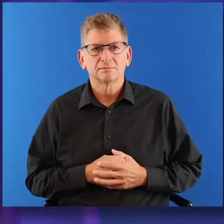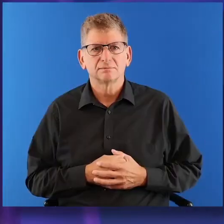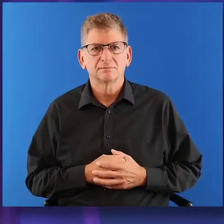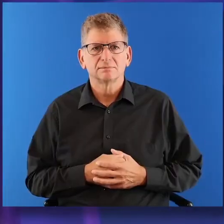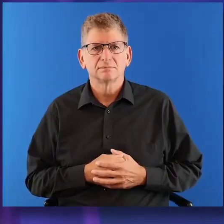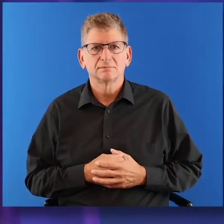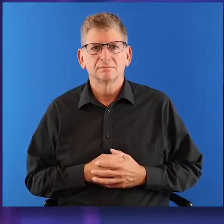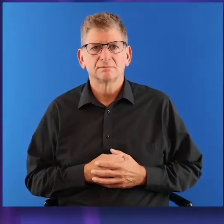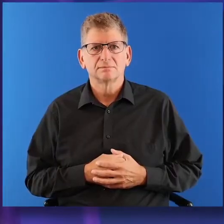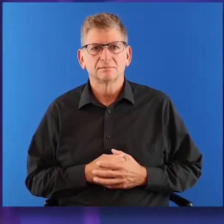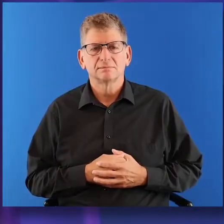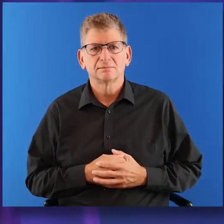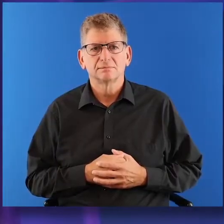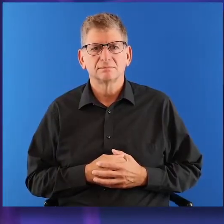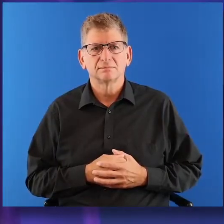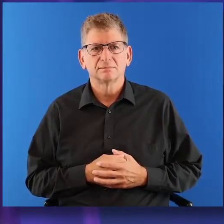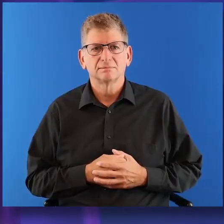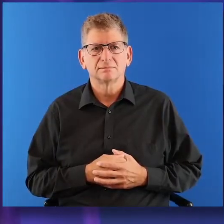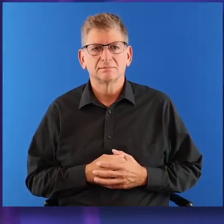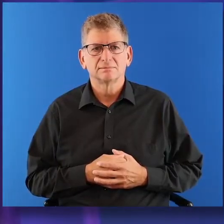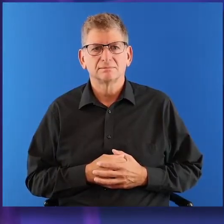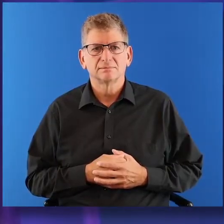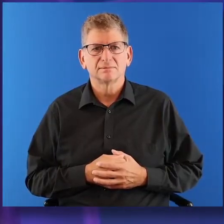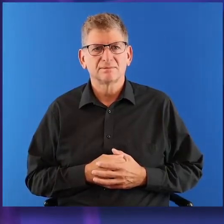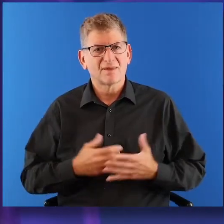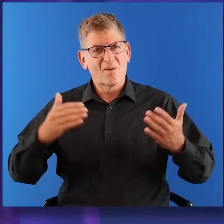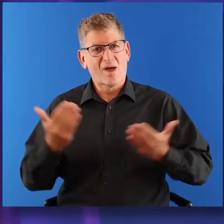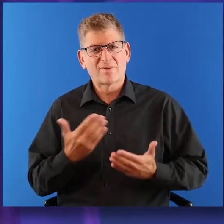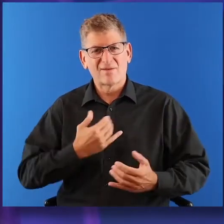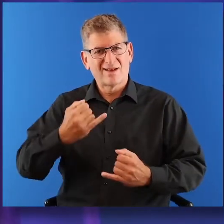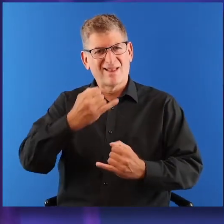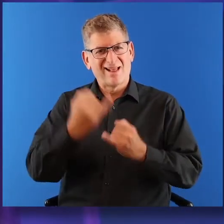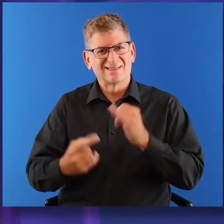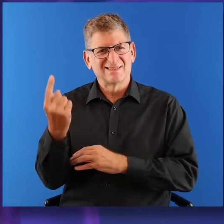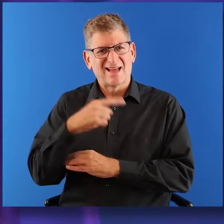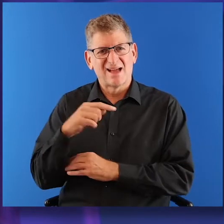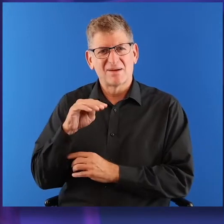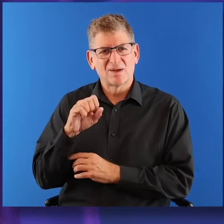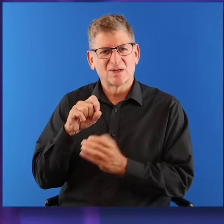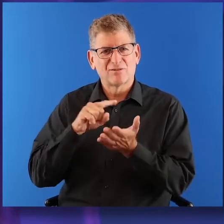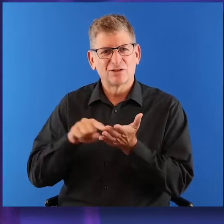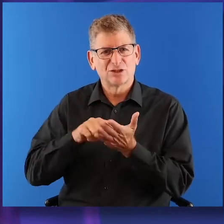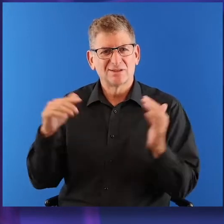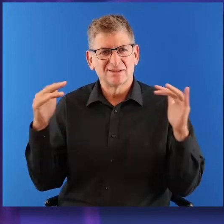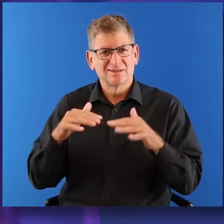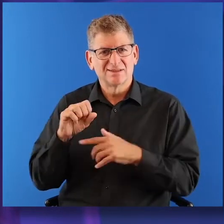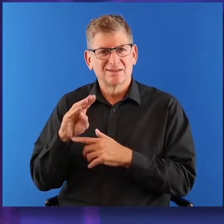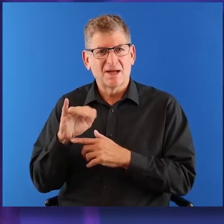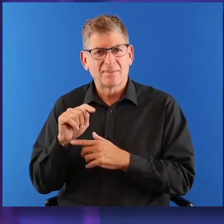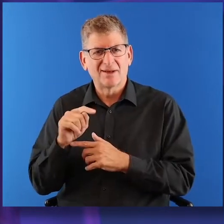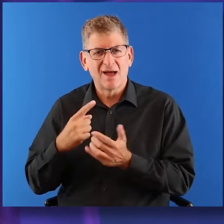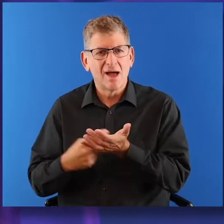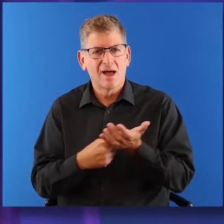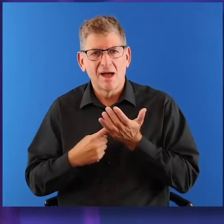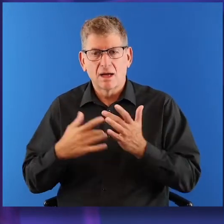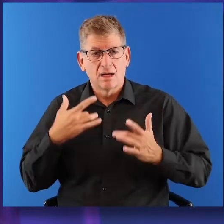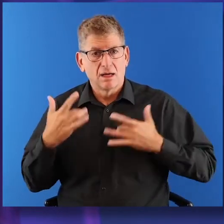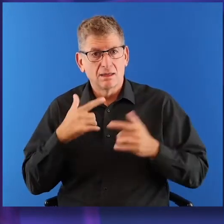Welcome to our final day of Microsoft Research Summit. We talked about some exciting topics yesterday, including research towards